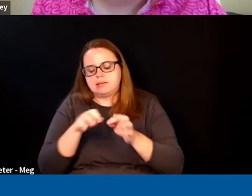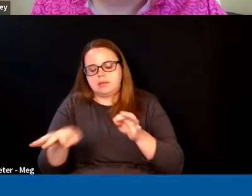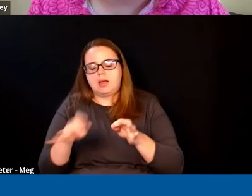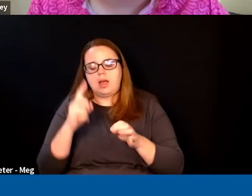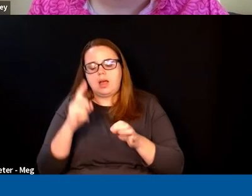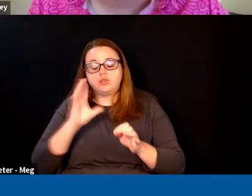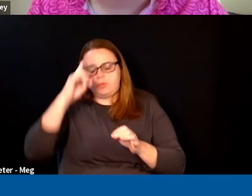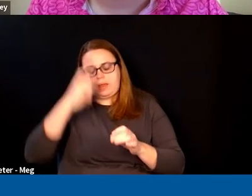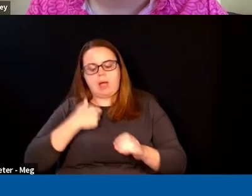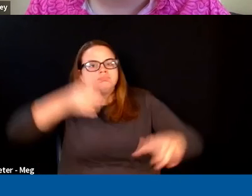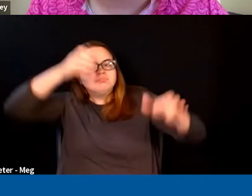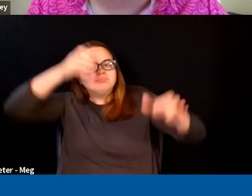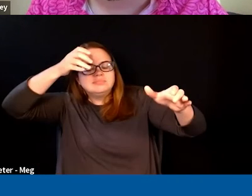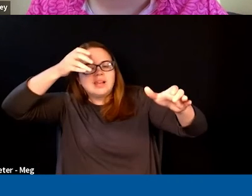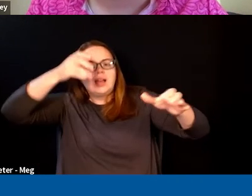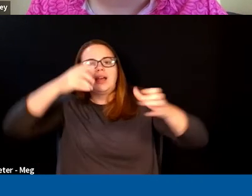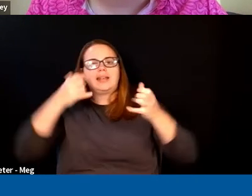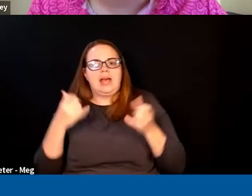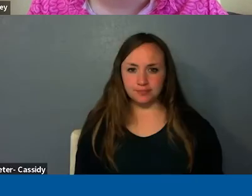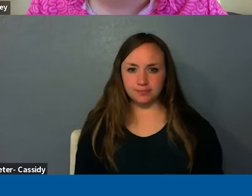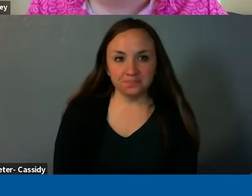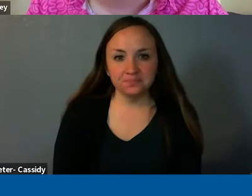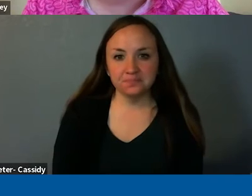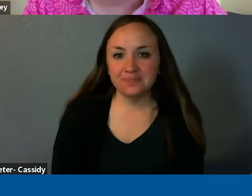and then I test it with people and then I'm like, oh no, I know nothing.